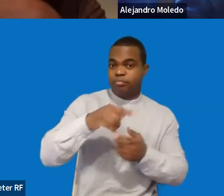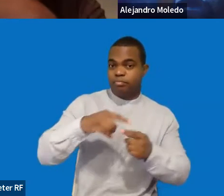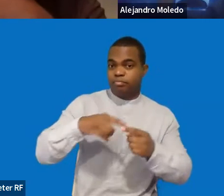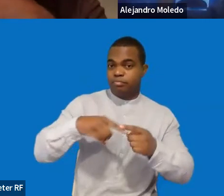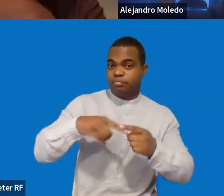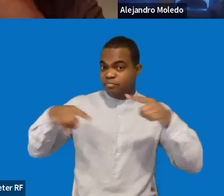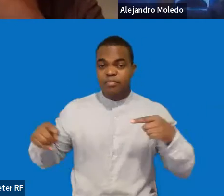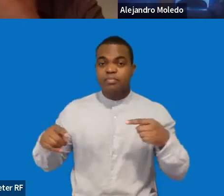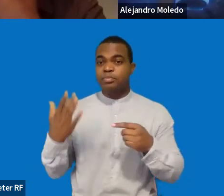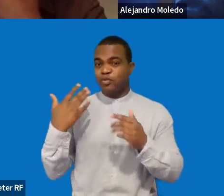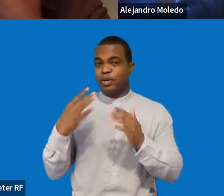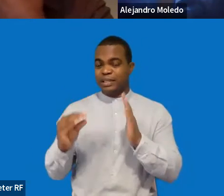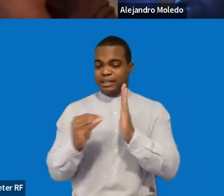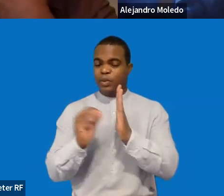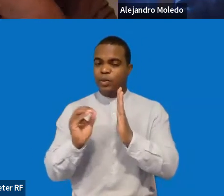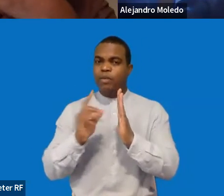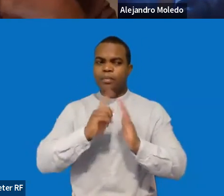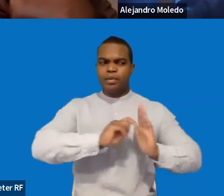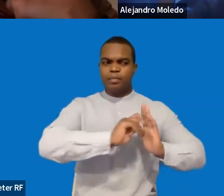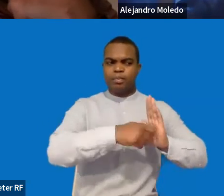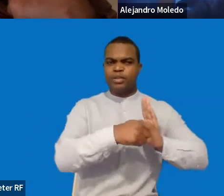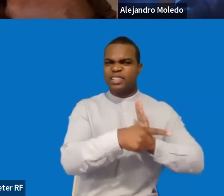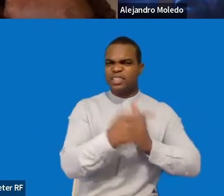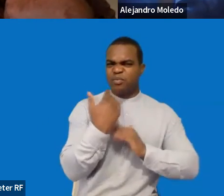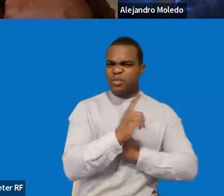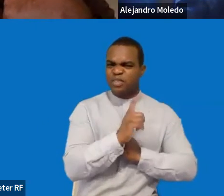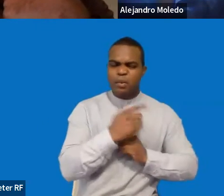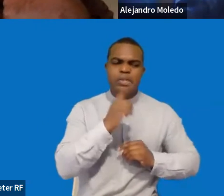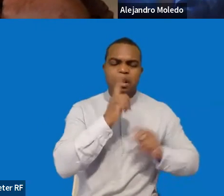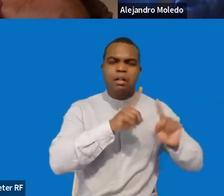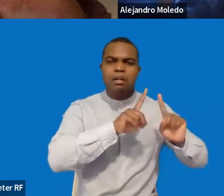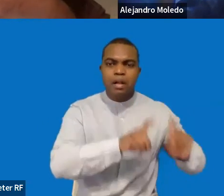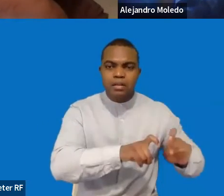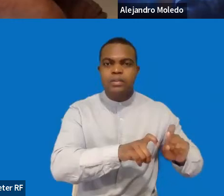the legislation, also recognises the role of personal assistance